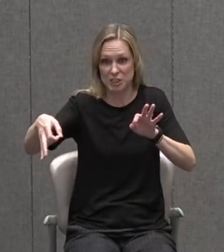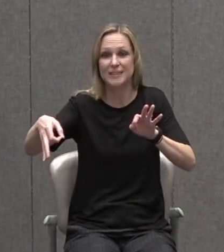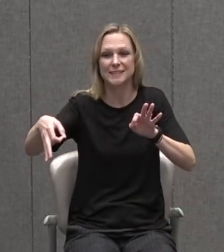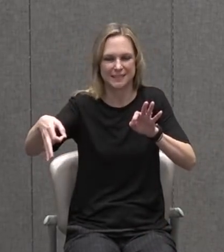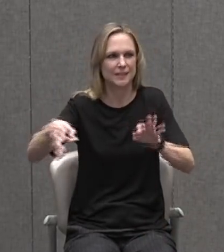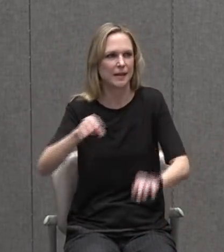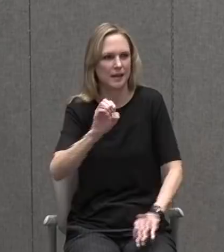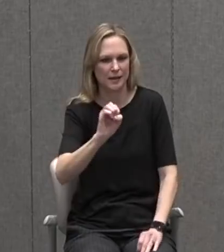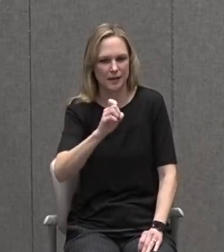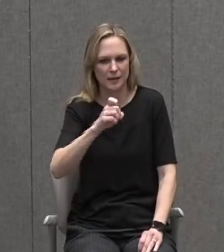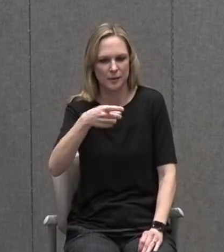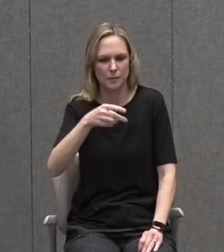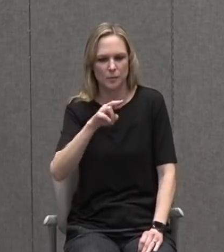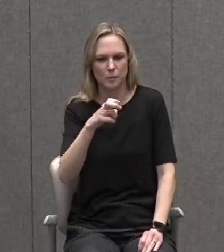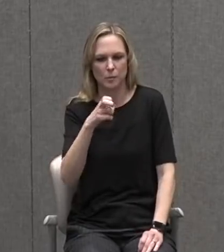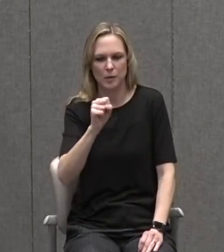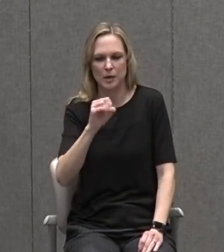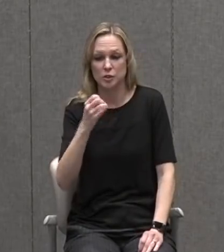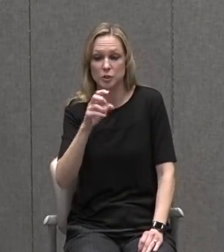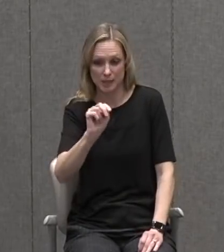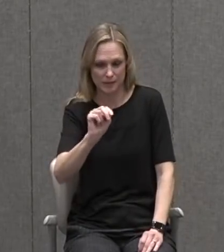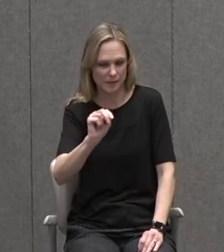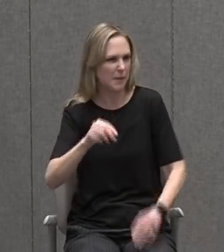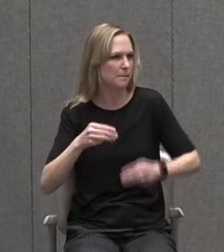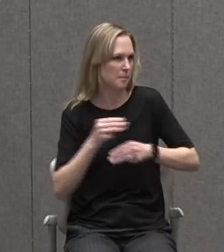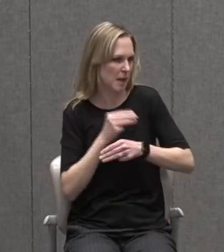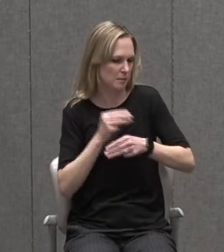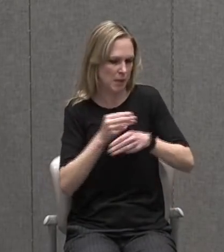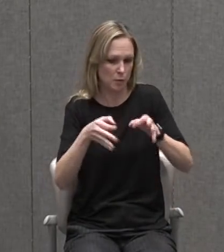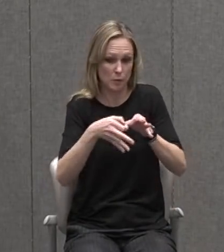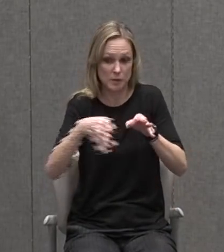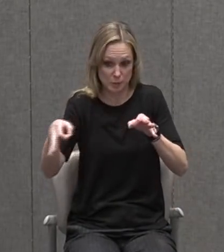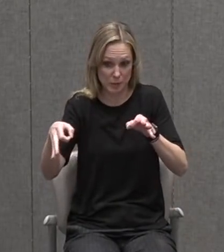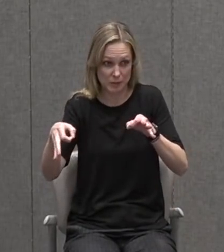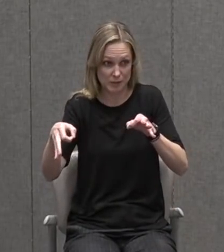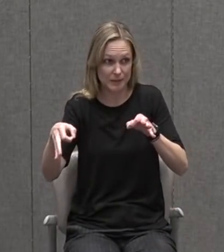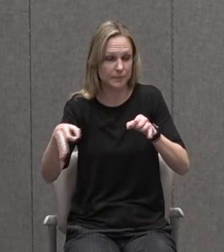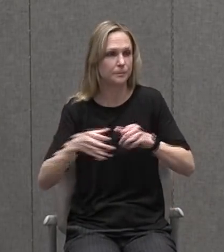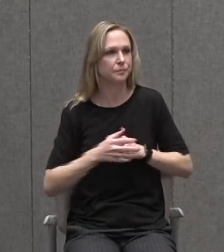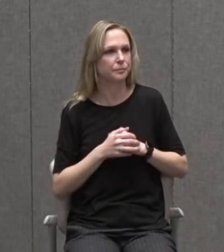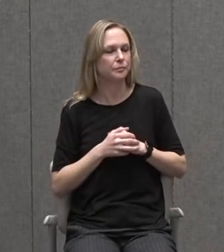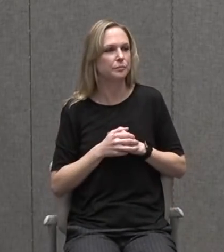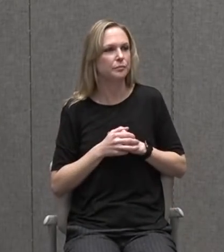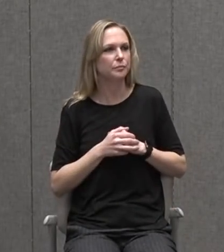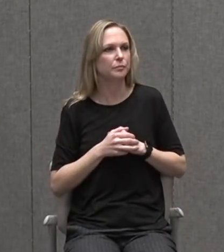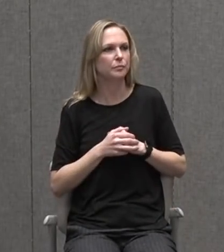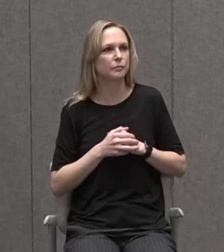So if we're talking about a mathematical expression, the first quad, sorry, this is the first.